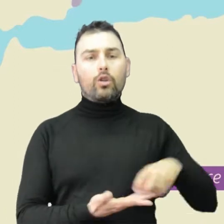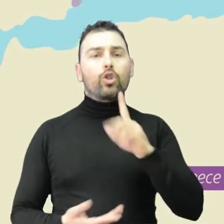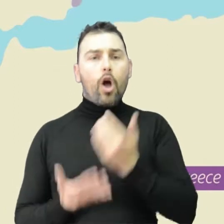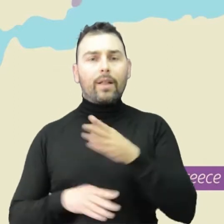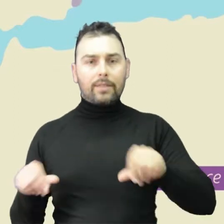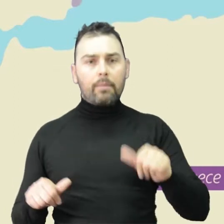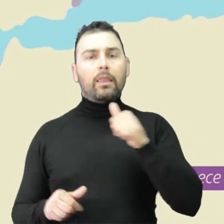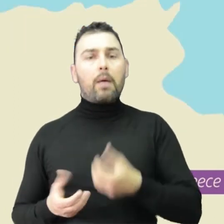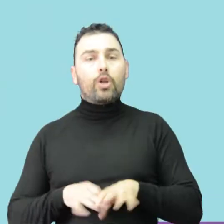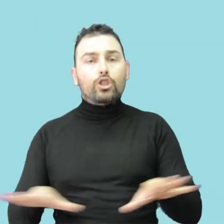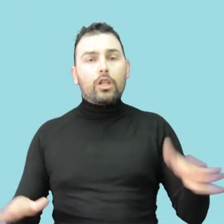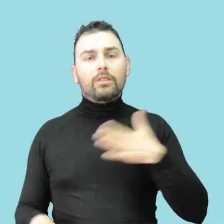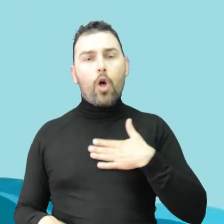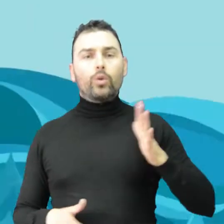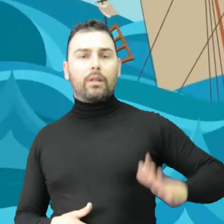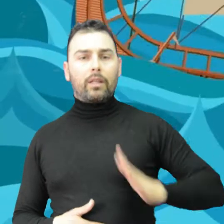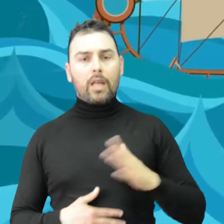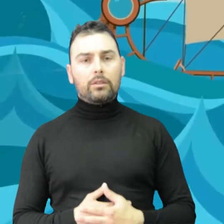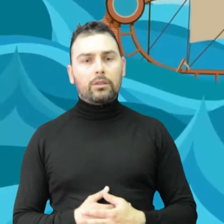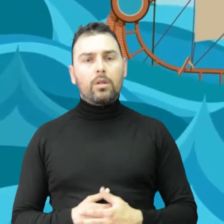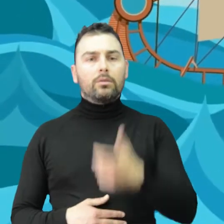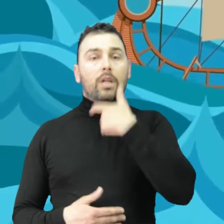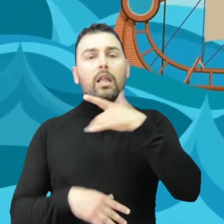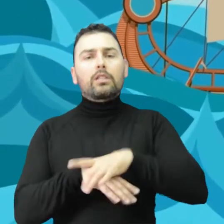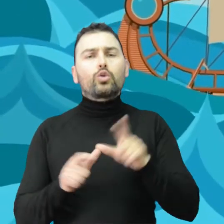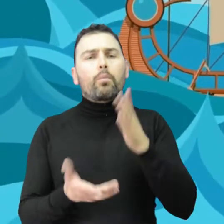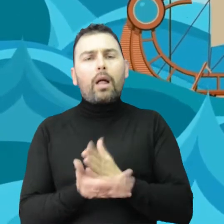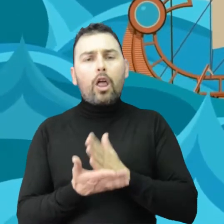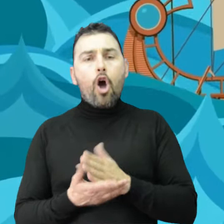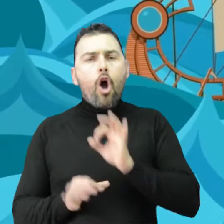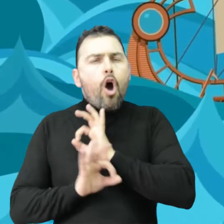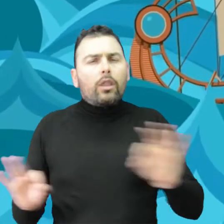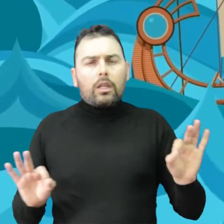Ancient Greeks were excellent sailors and they reached many parts of the Mediterranean Sea